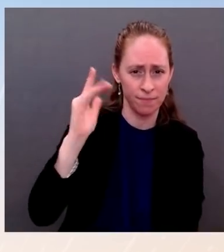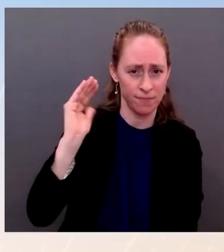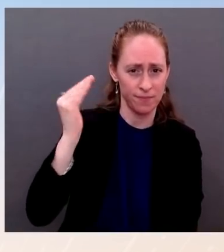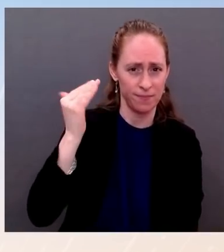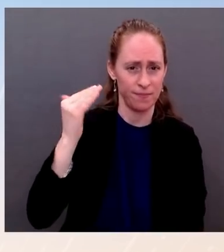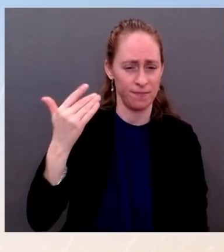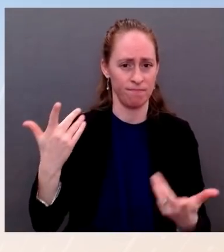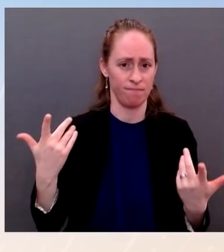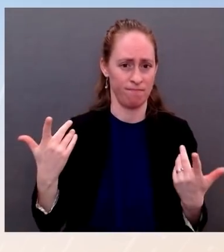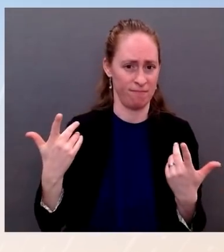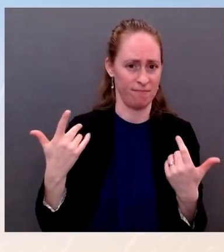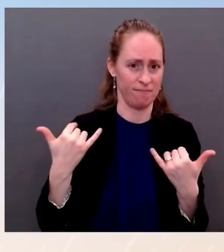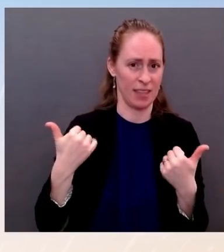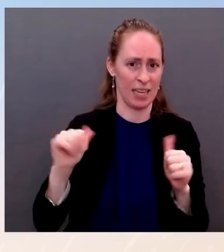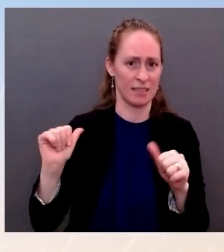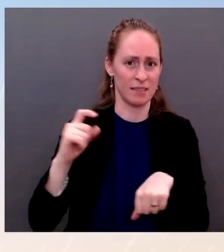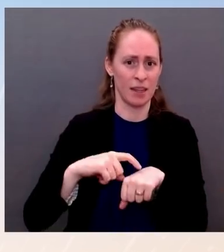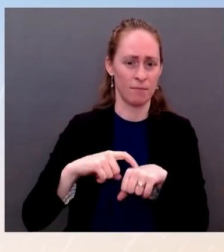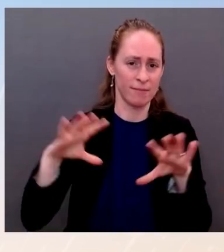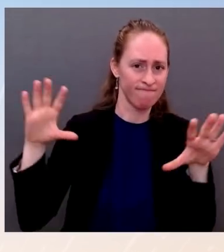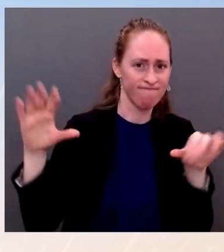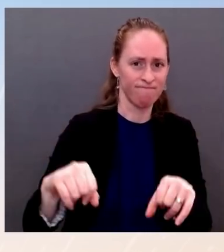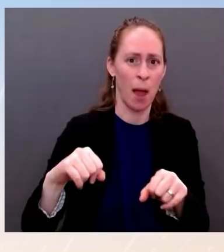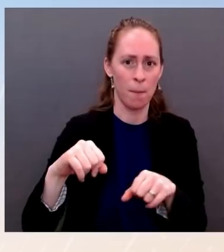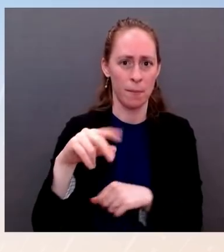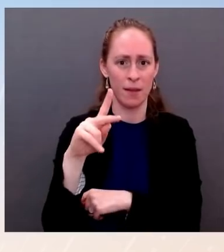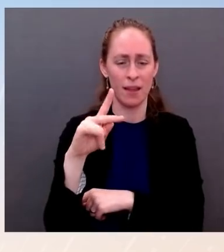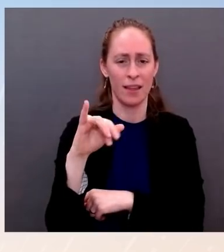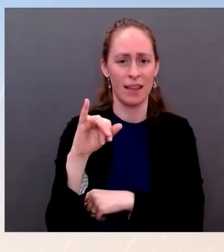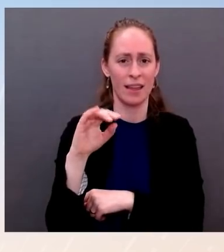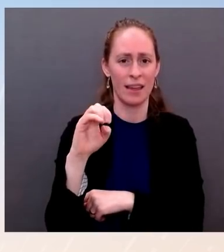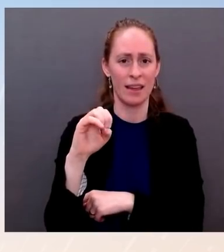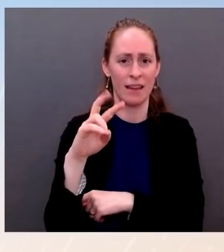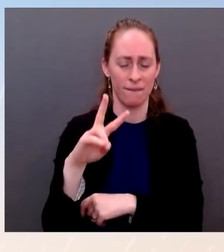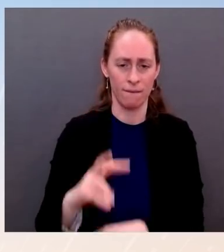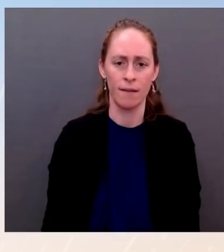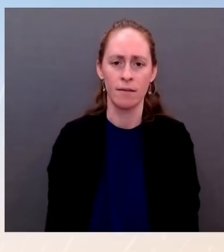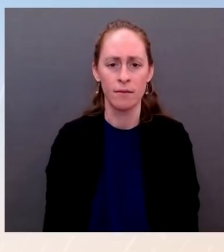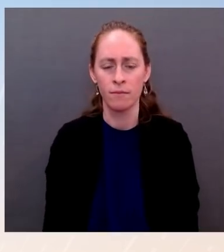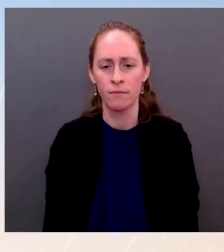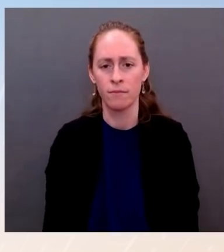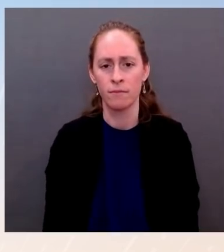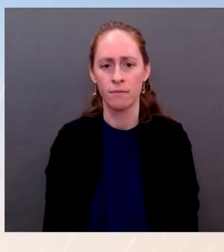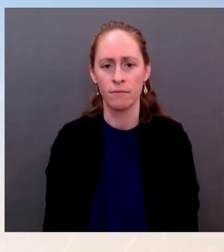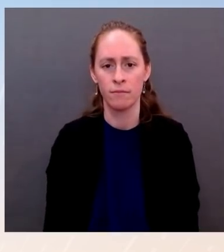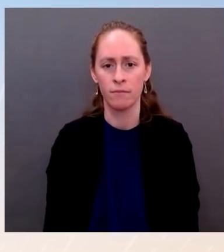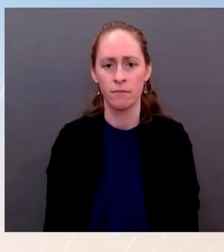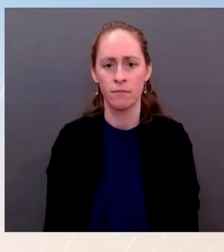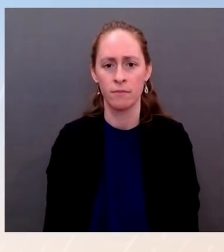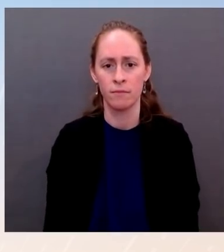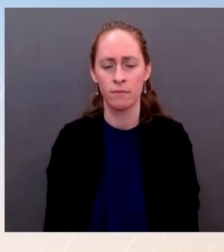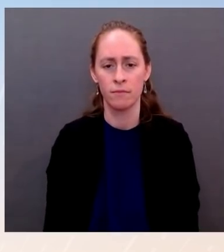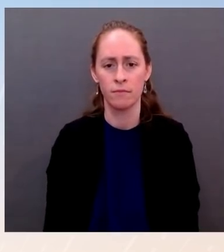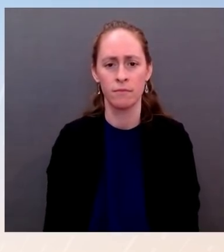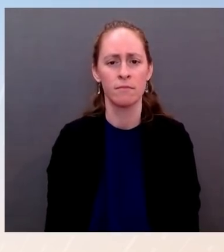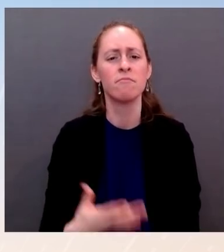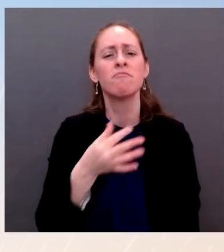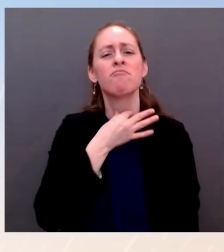Is he looking to invade and take over the entire country or a part, like Crimea in 2014? And just one follow-up as well.